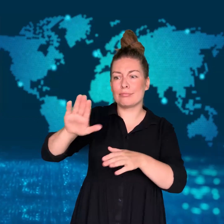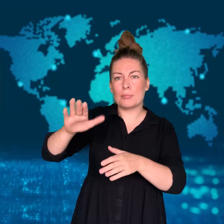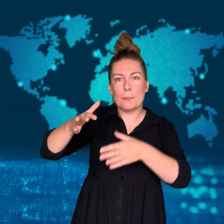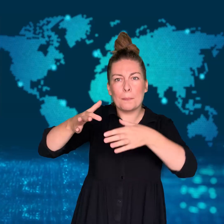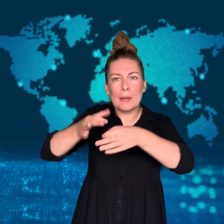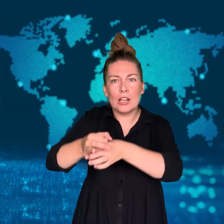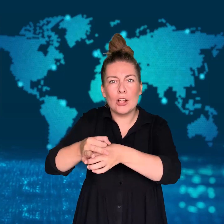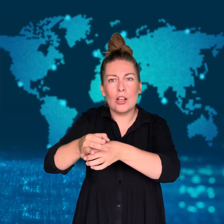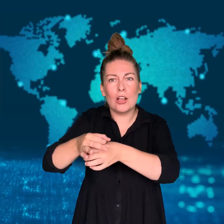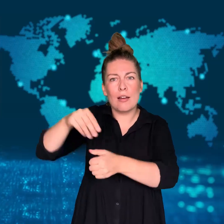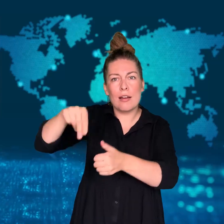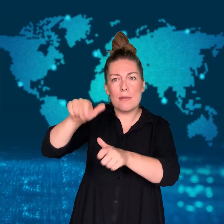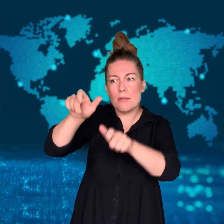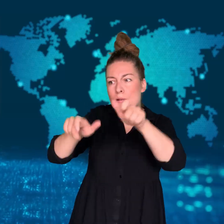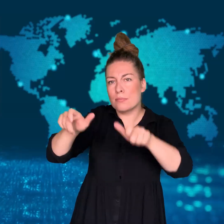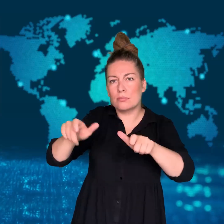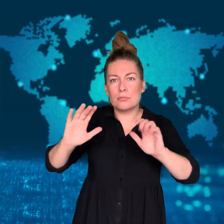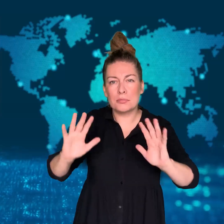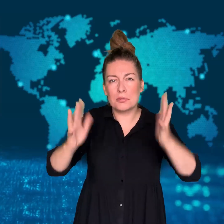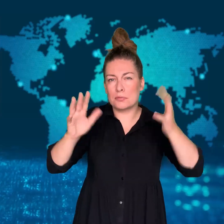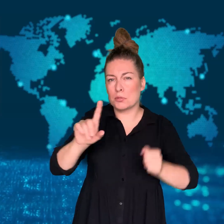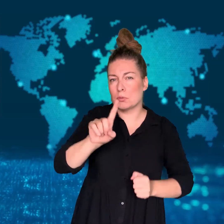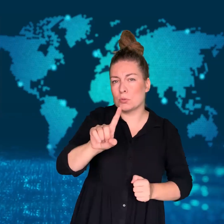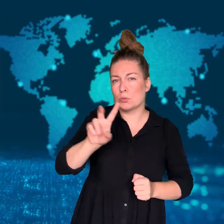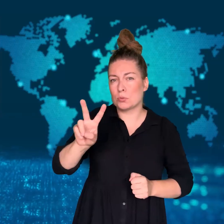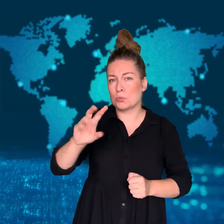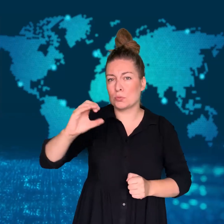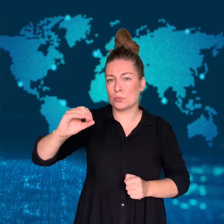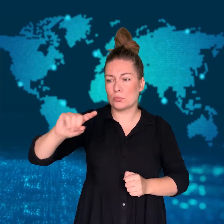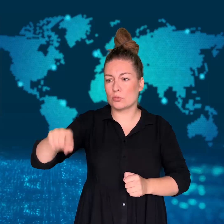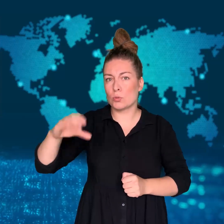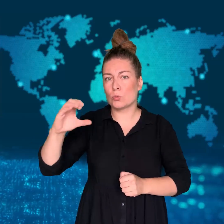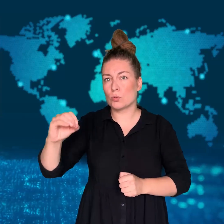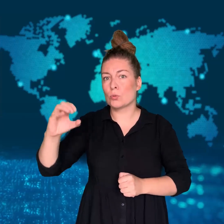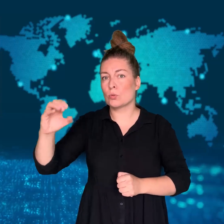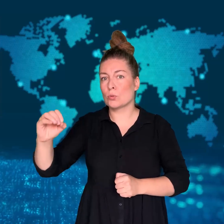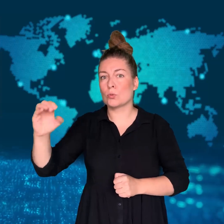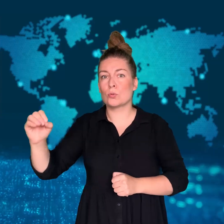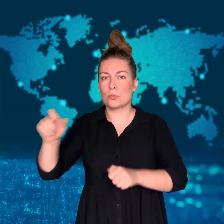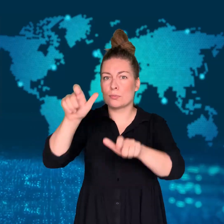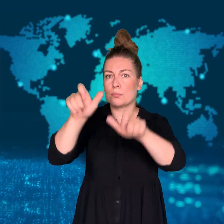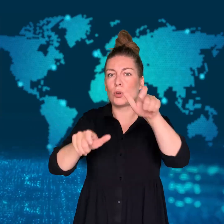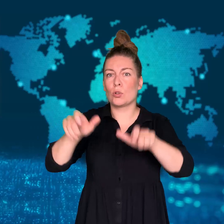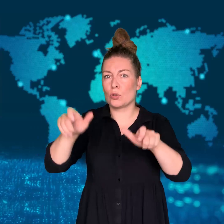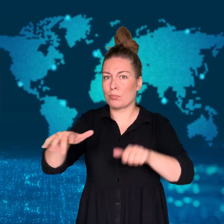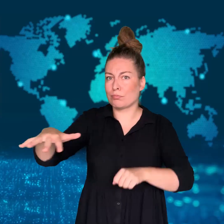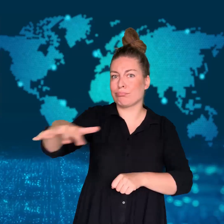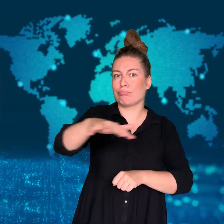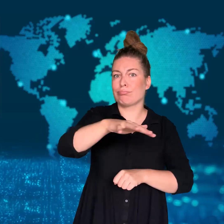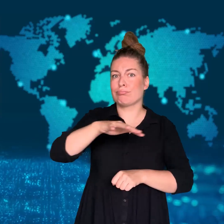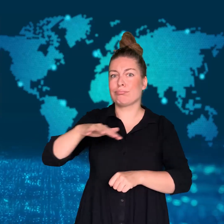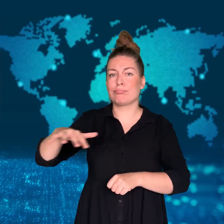The region was home to 120,000 ethnic Armenians when it was seized.